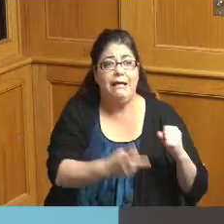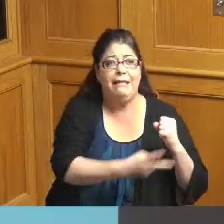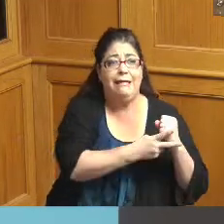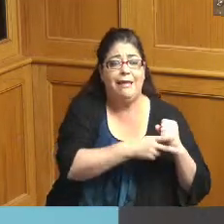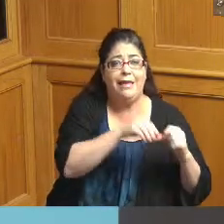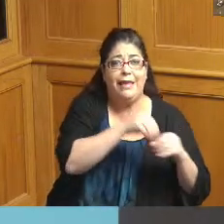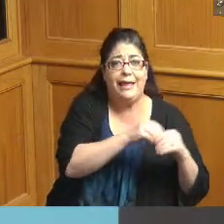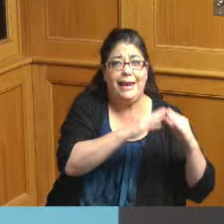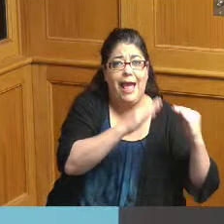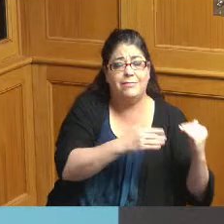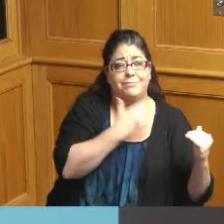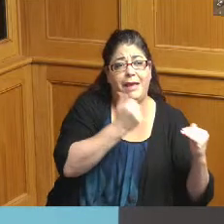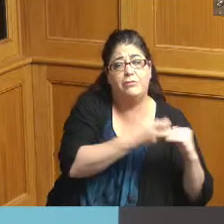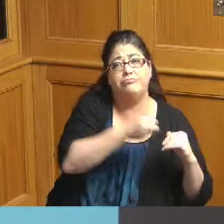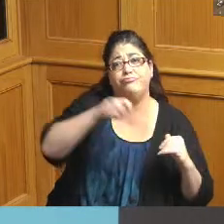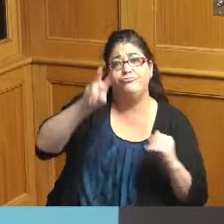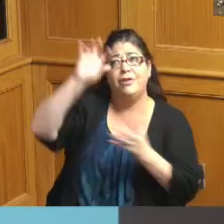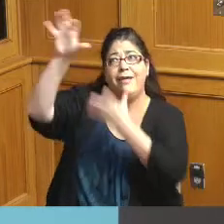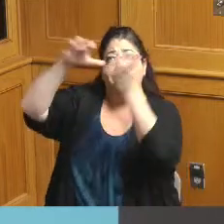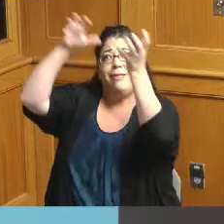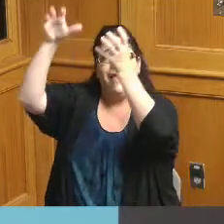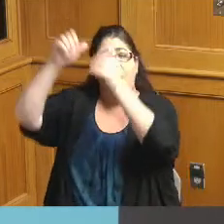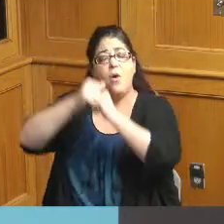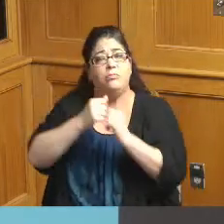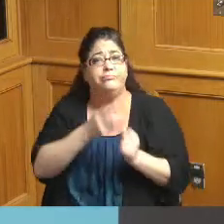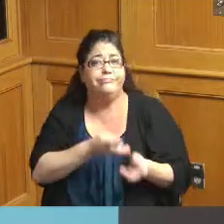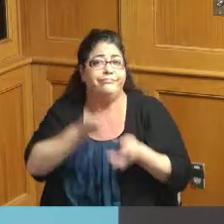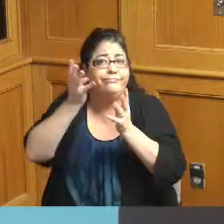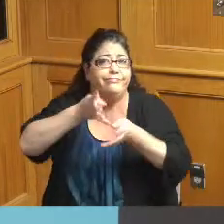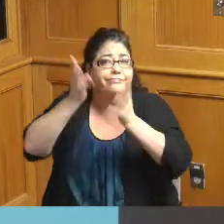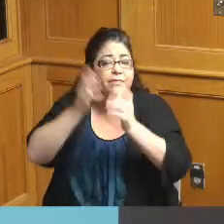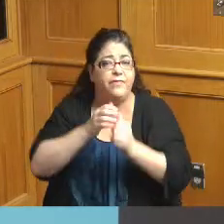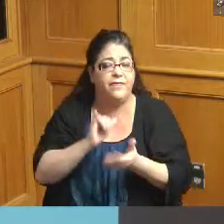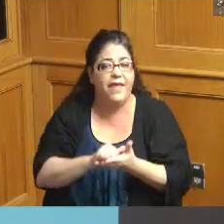something that's going to incur some long-term expenses for the court is we look at transitioning